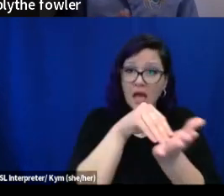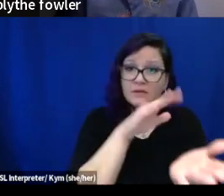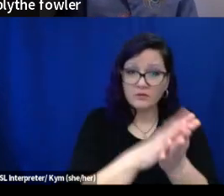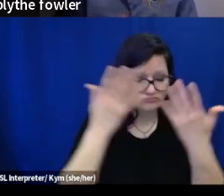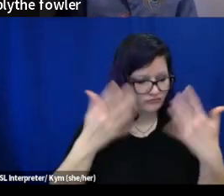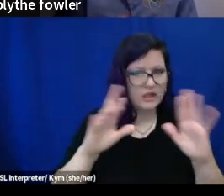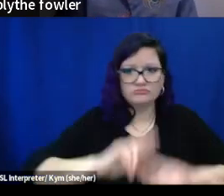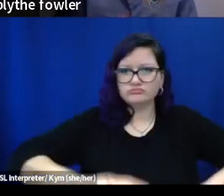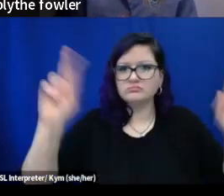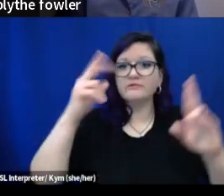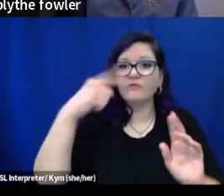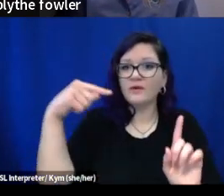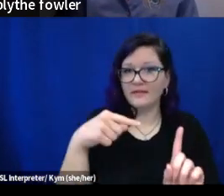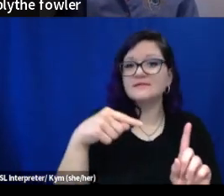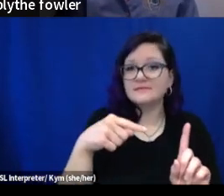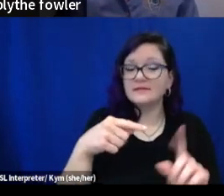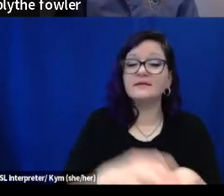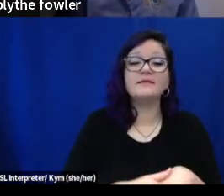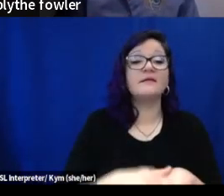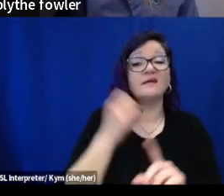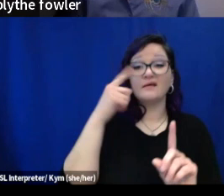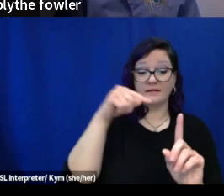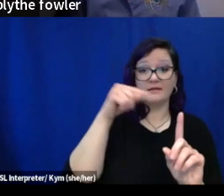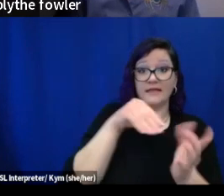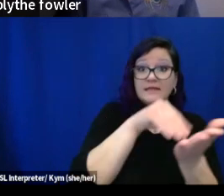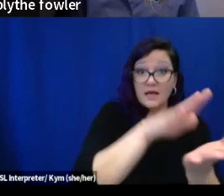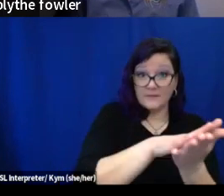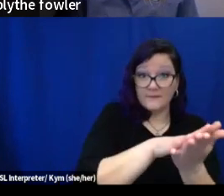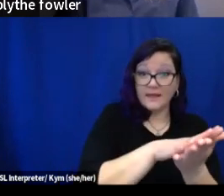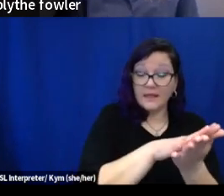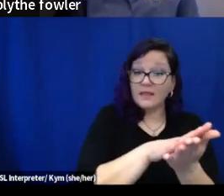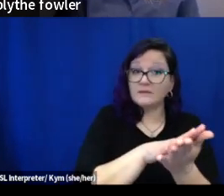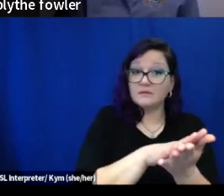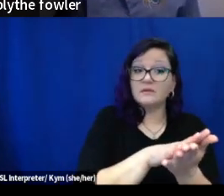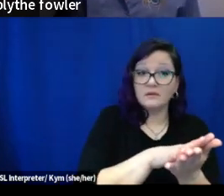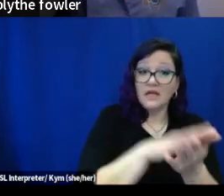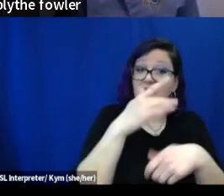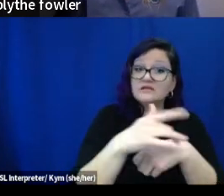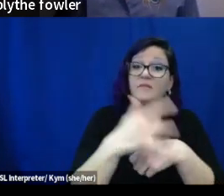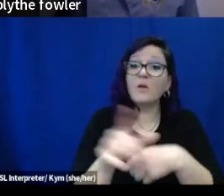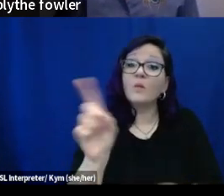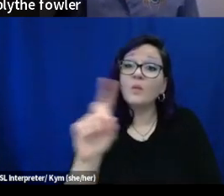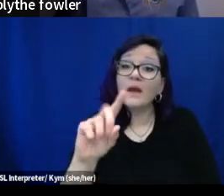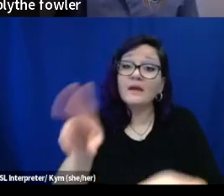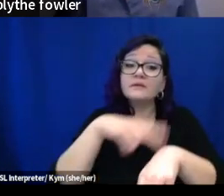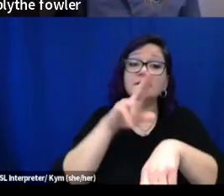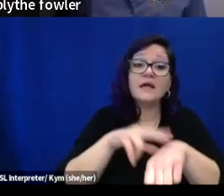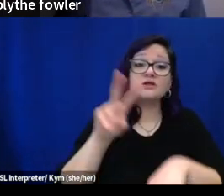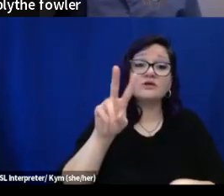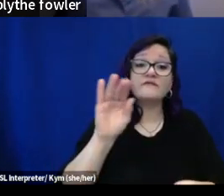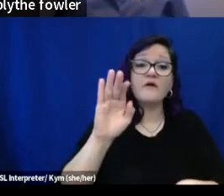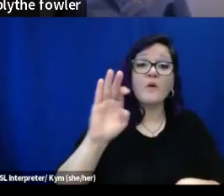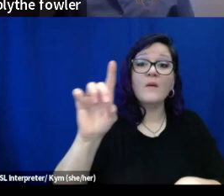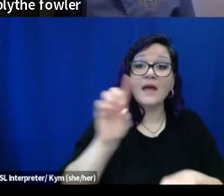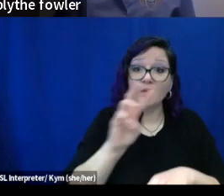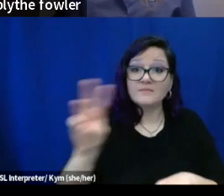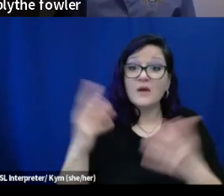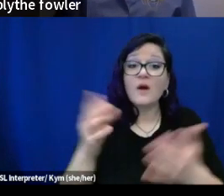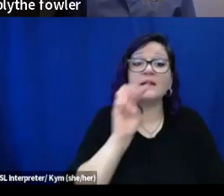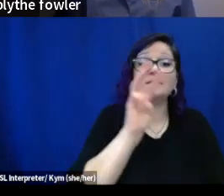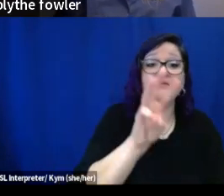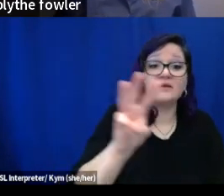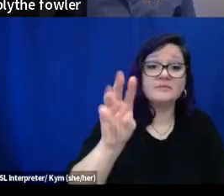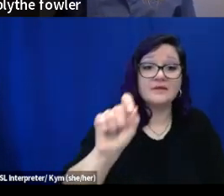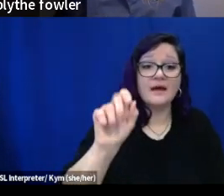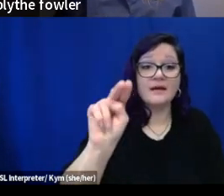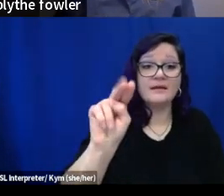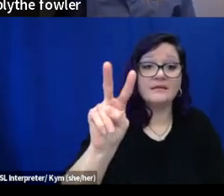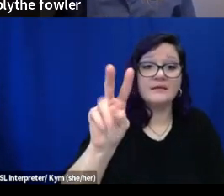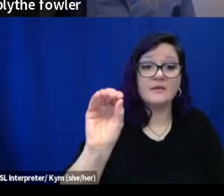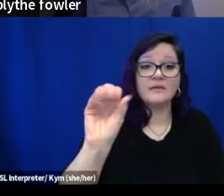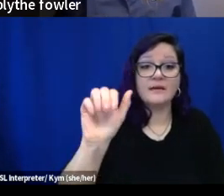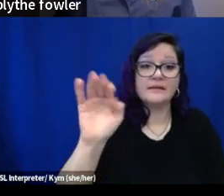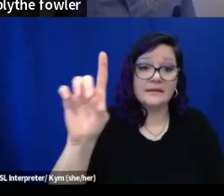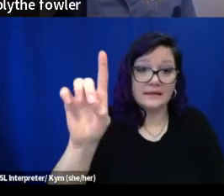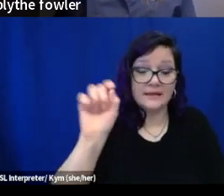for this. That document is available at the National VOAD website or www.nvoad.org/rersources.